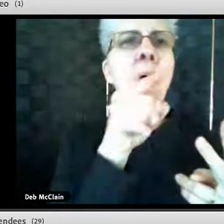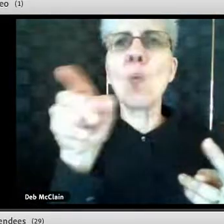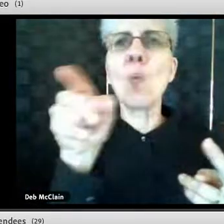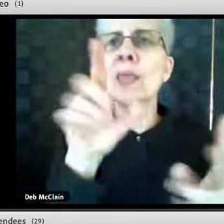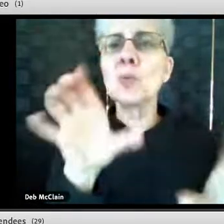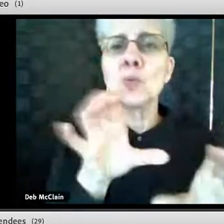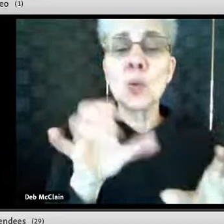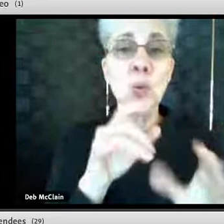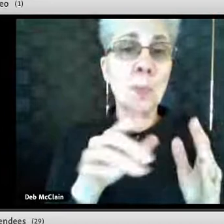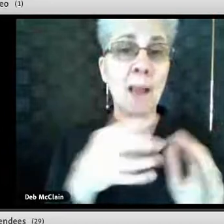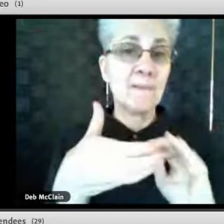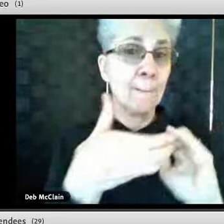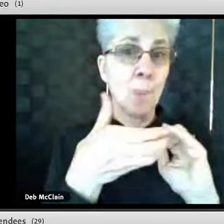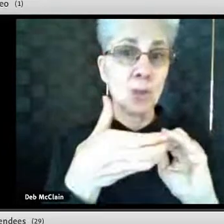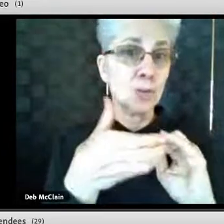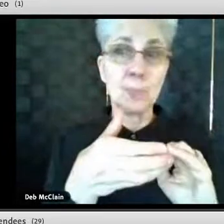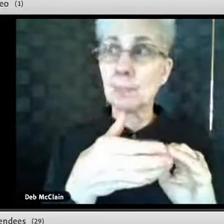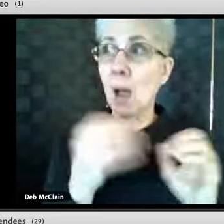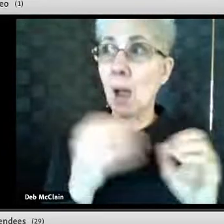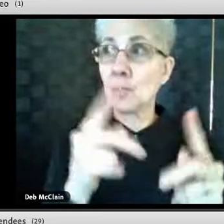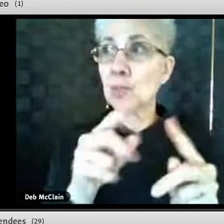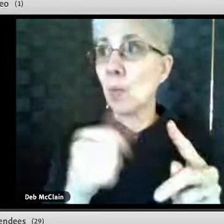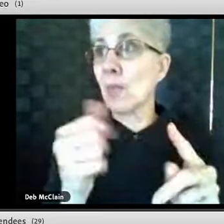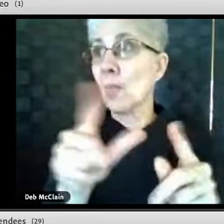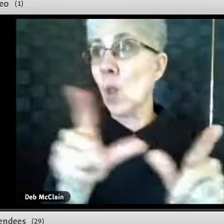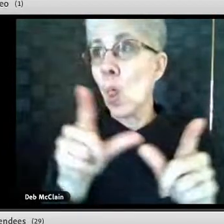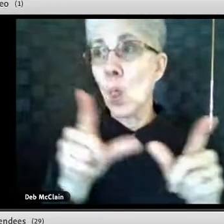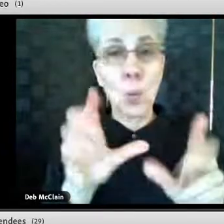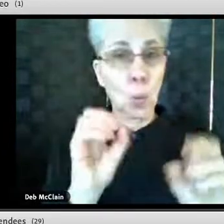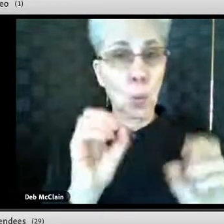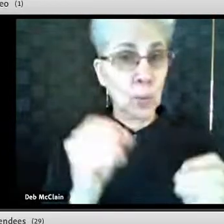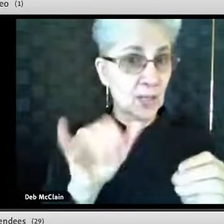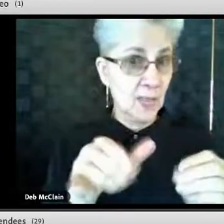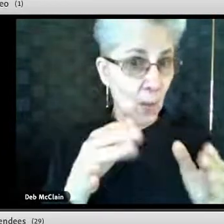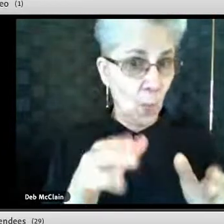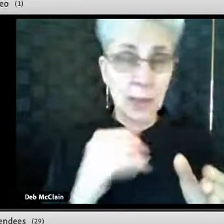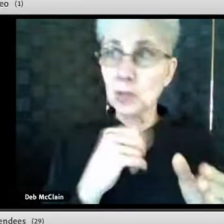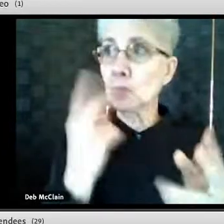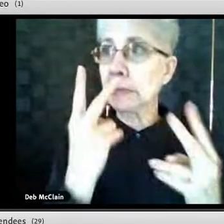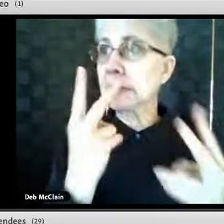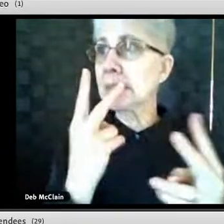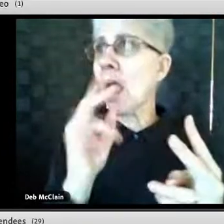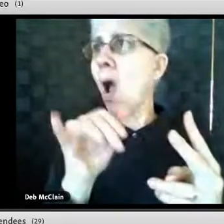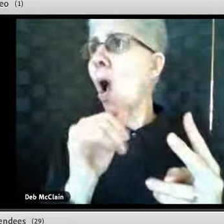You can see what's happening. You might even find partnership opportunities with other local organizations this way